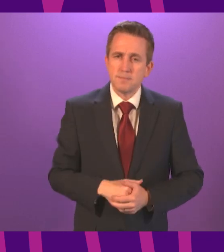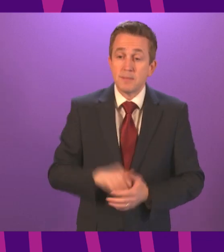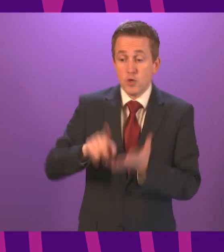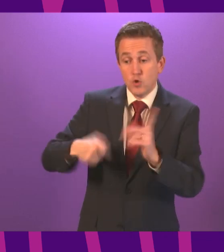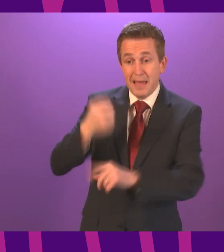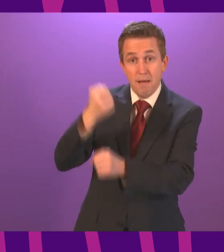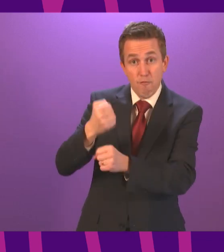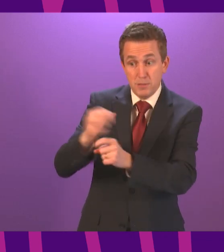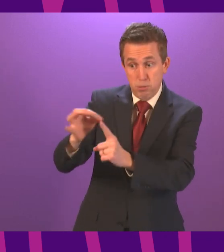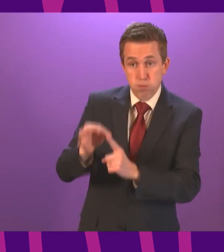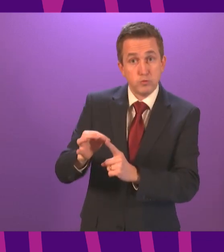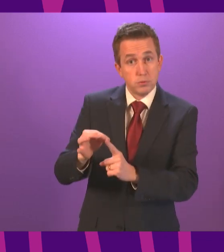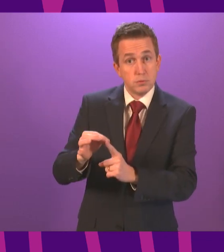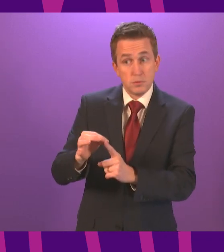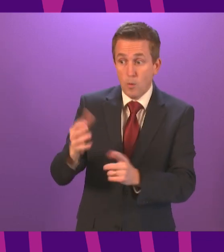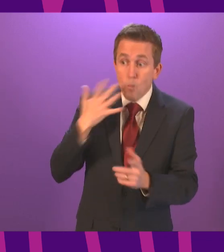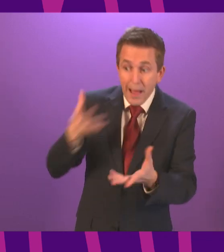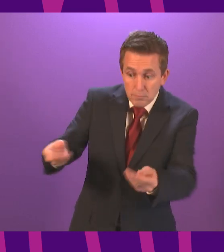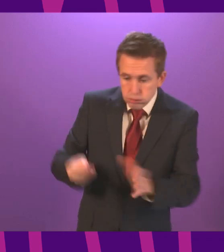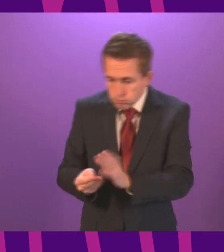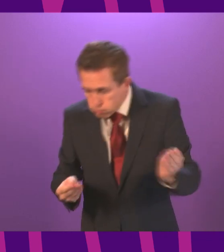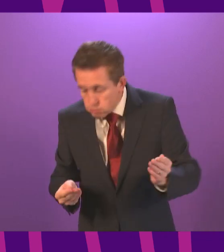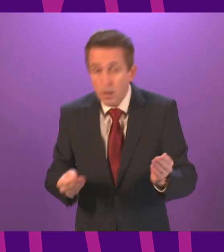we will gather the views of stakeholders and partners in the public and private sectors